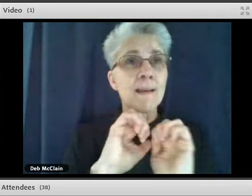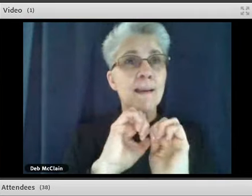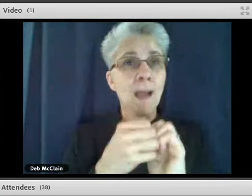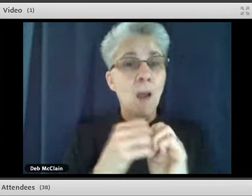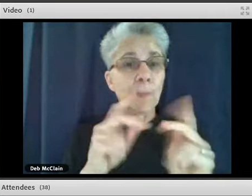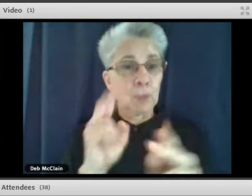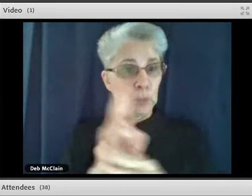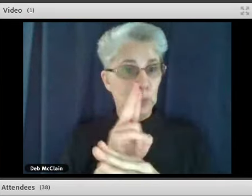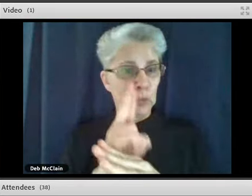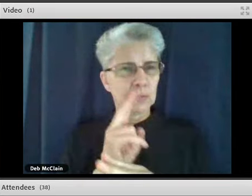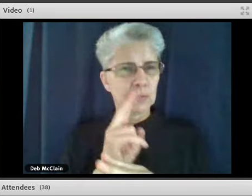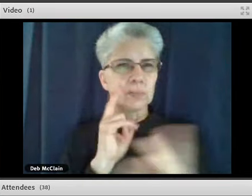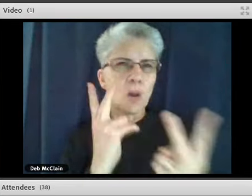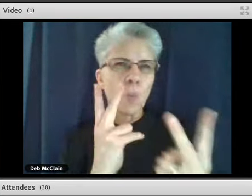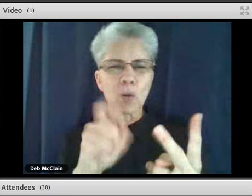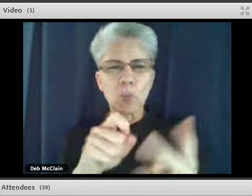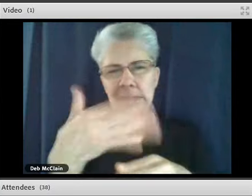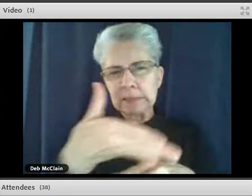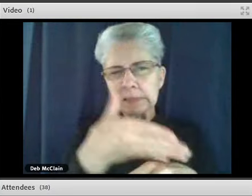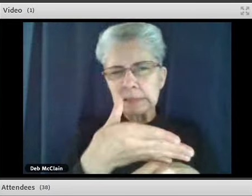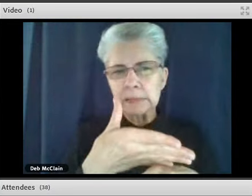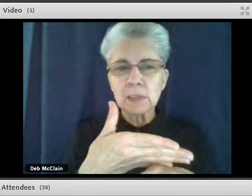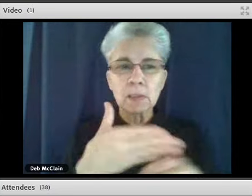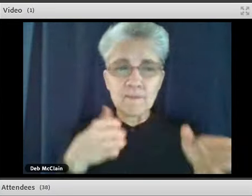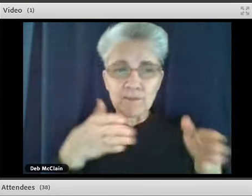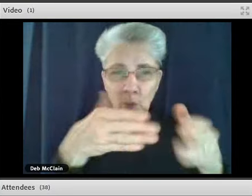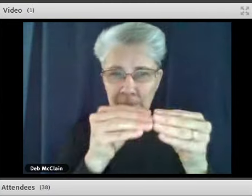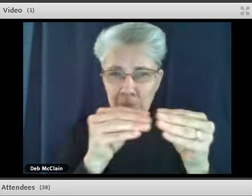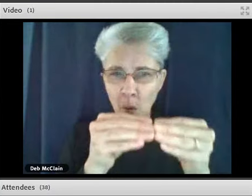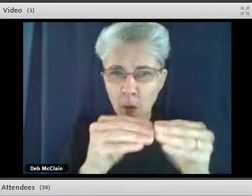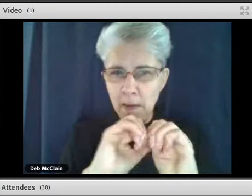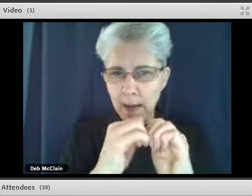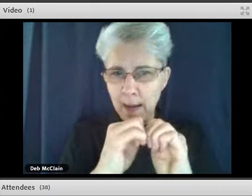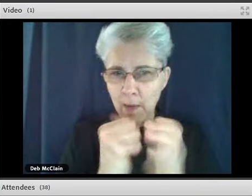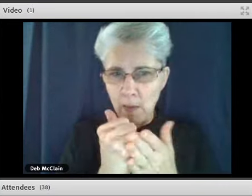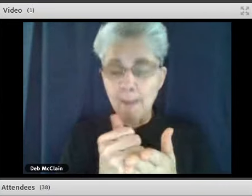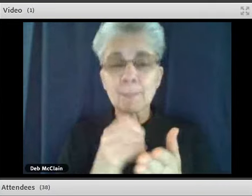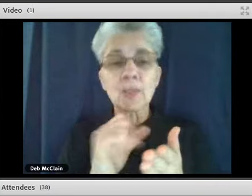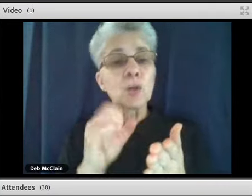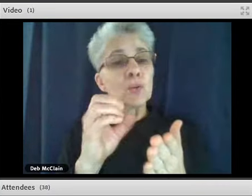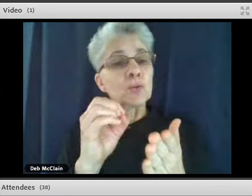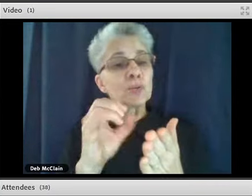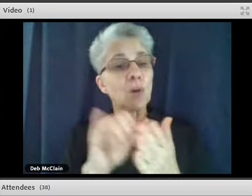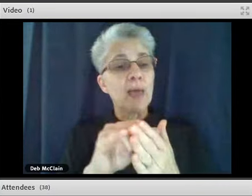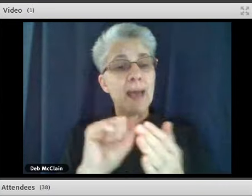you can kind of see, where do we need to possibly spend our time? And so, if they have an ambulatory disability,